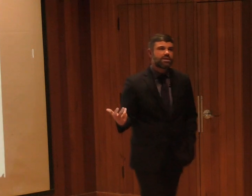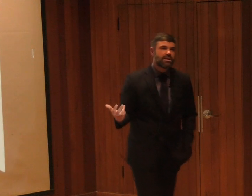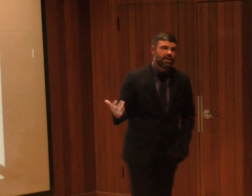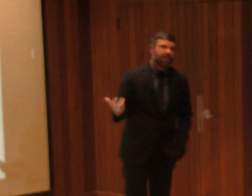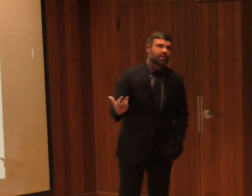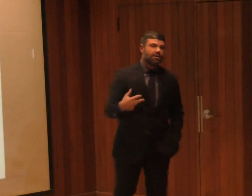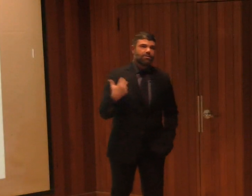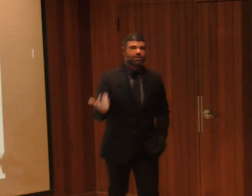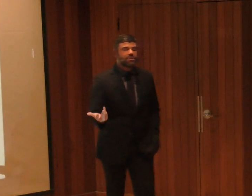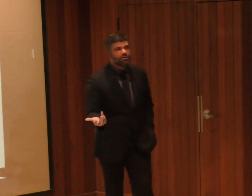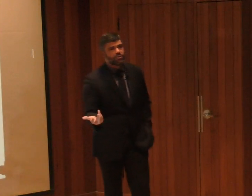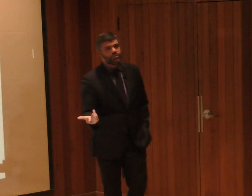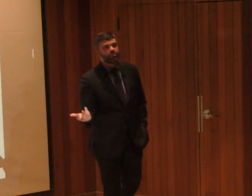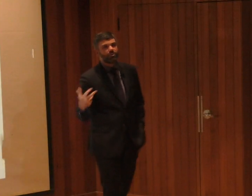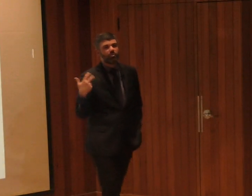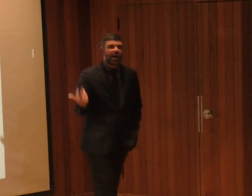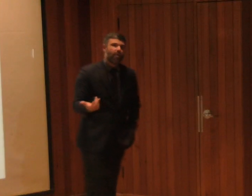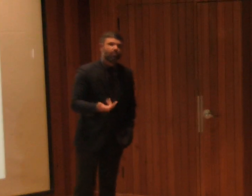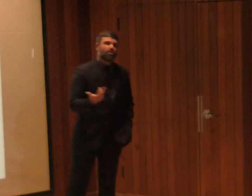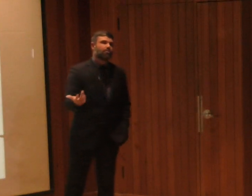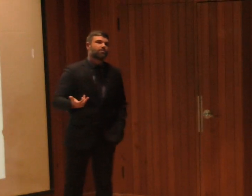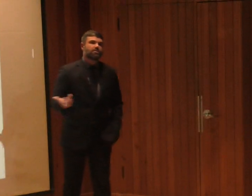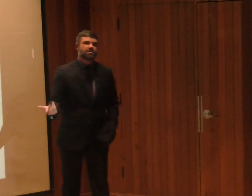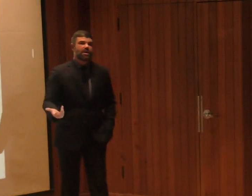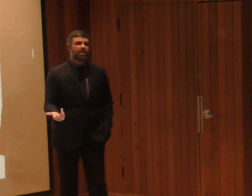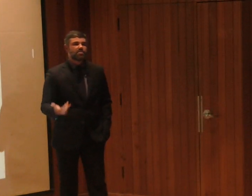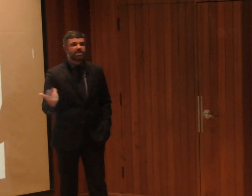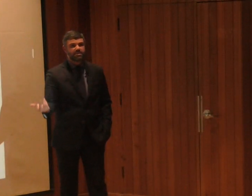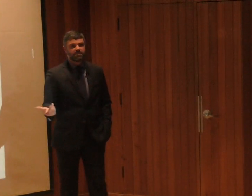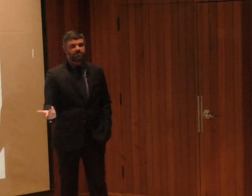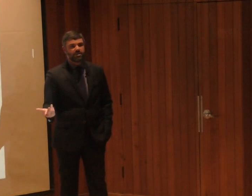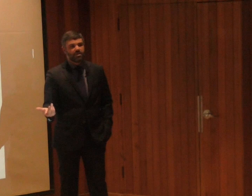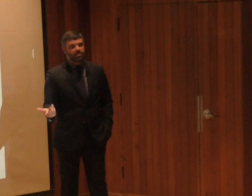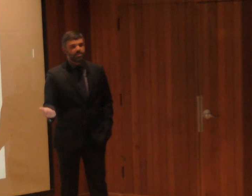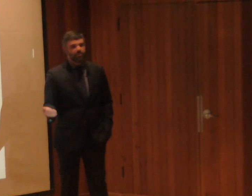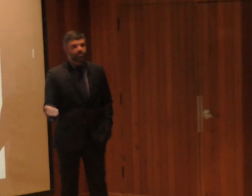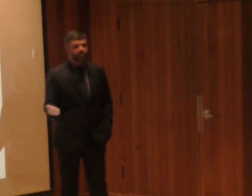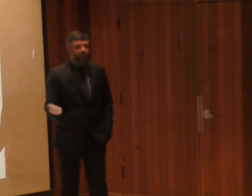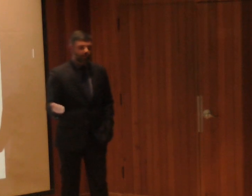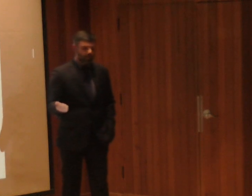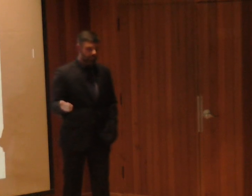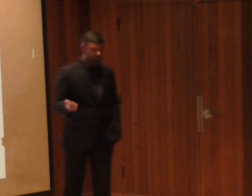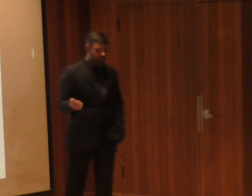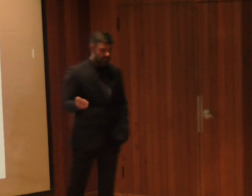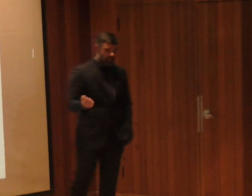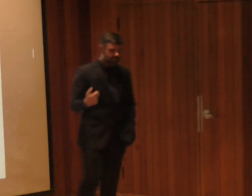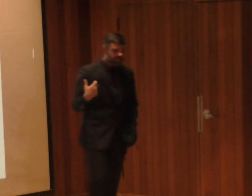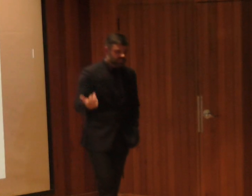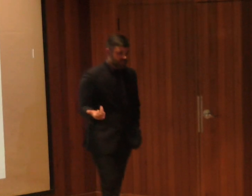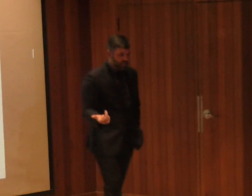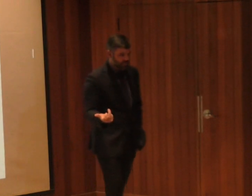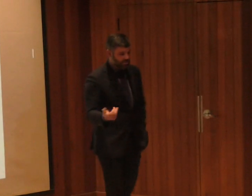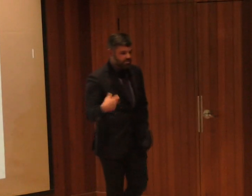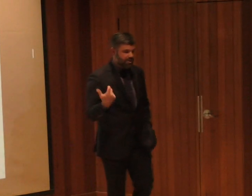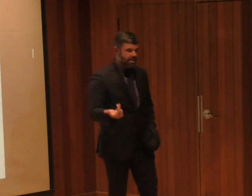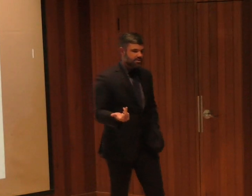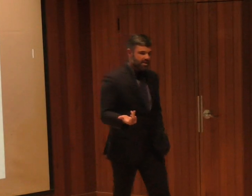thinking that there is no control, no power over the time because of her position and her experience